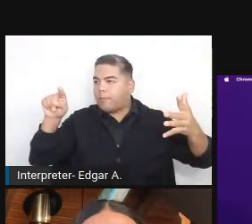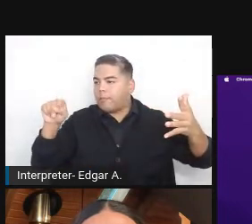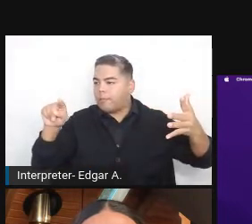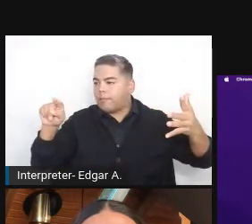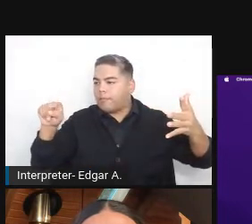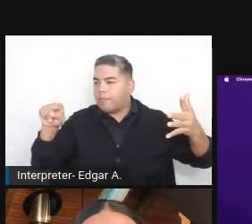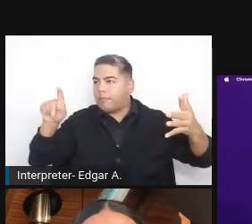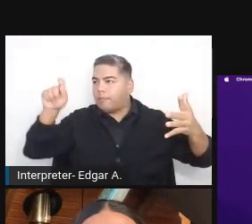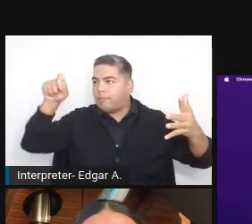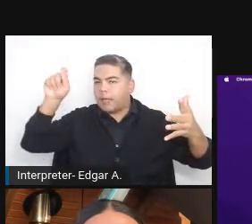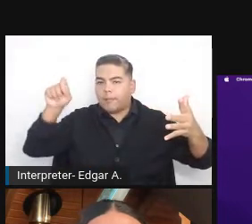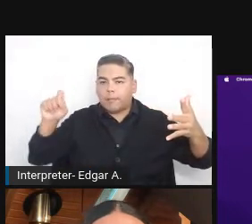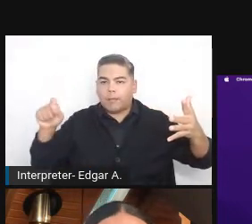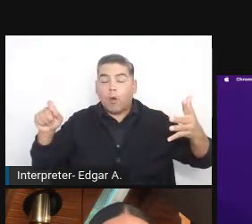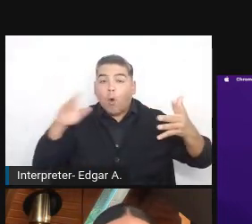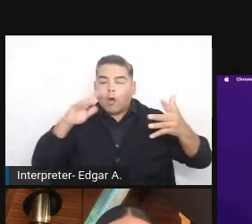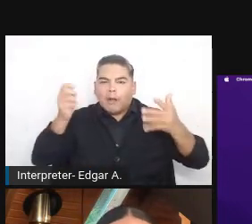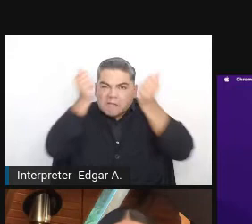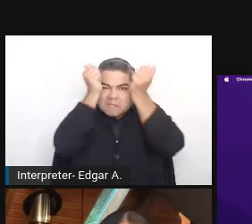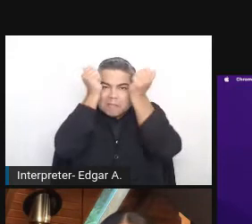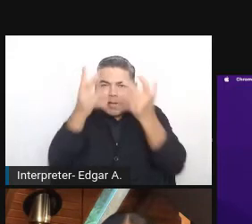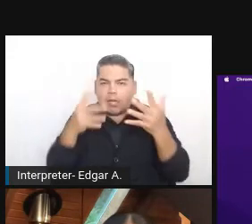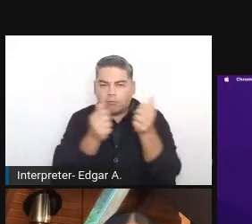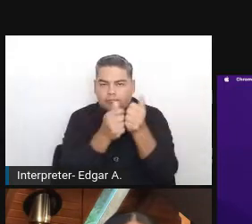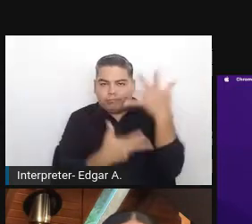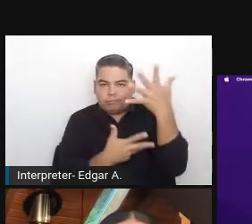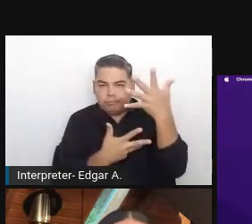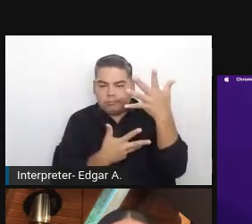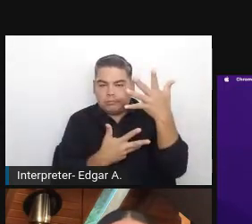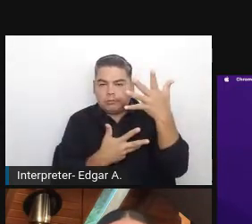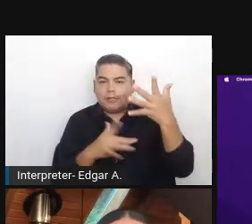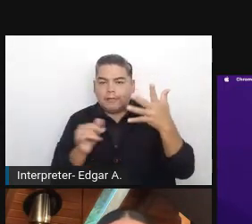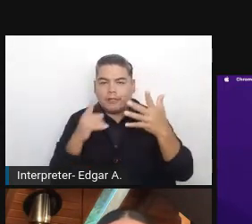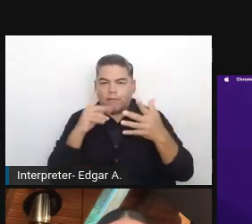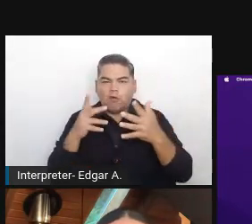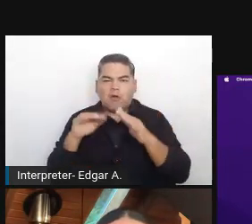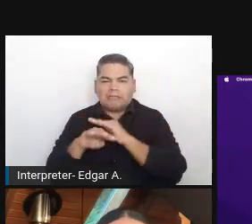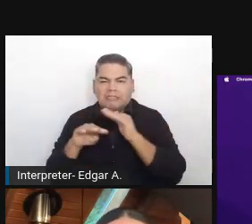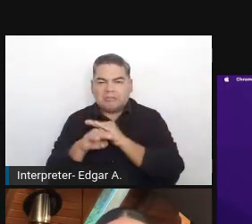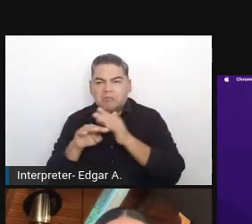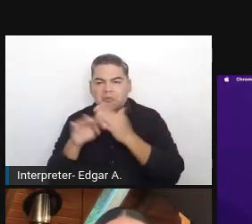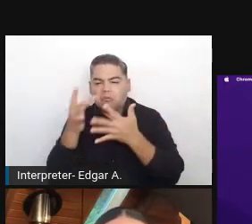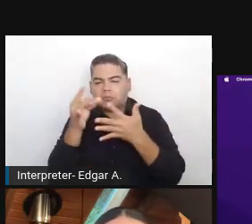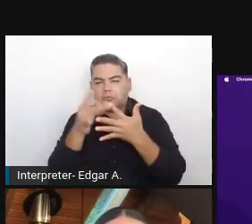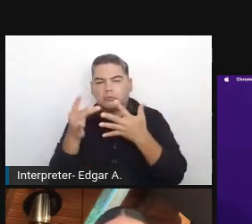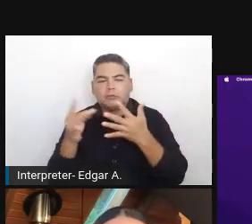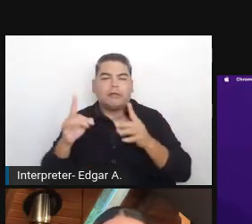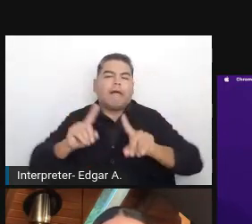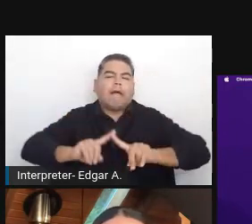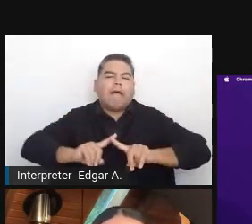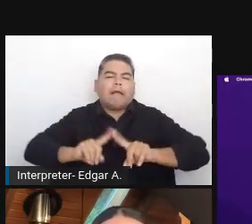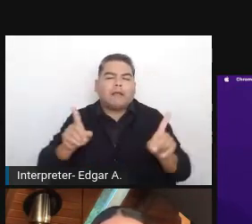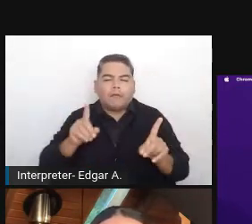I want to show you accessible alternative for a select with the search.